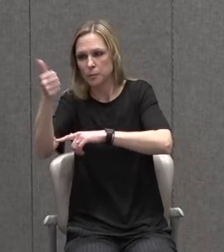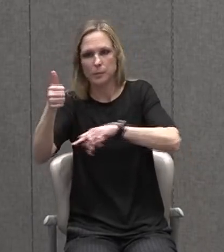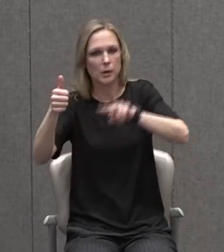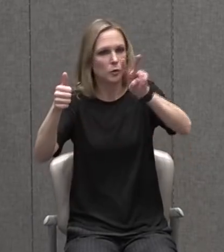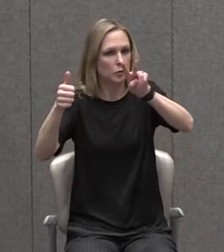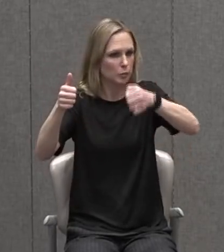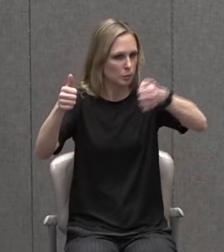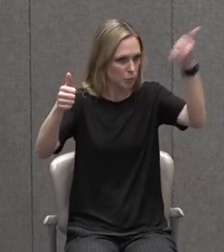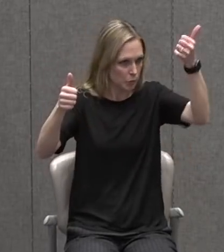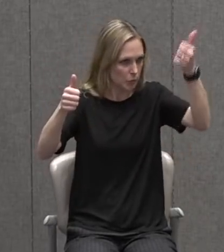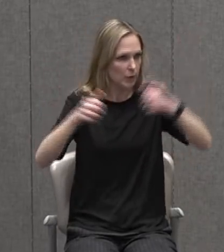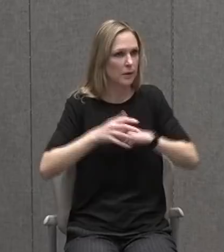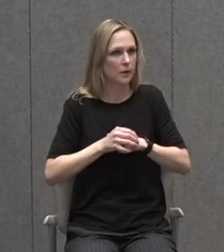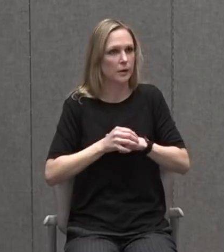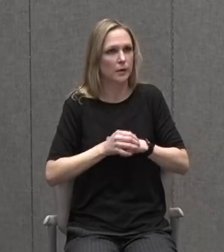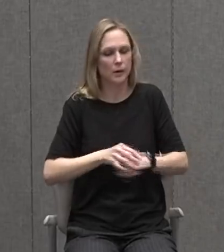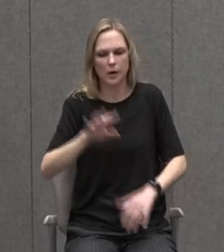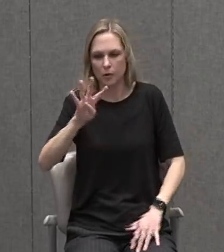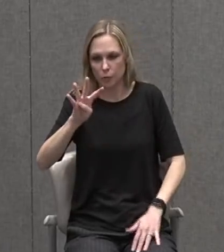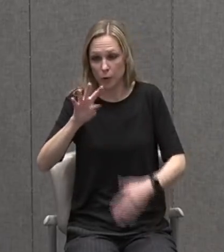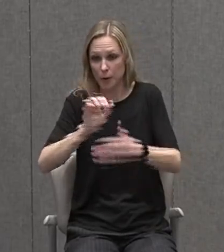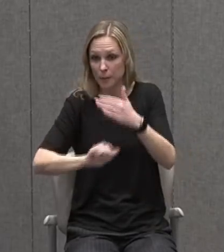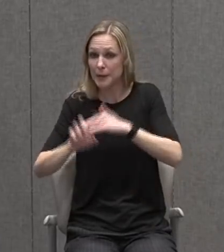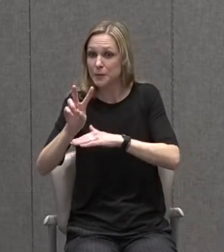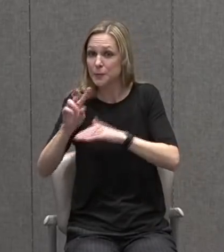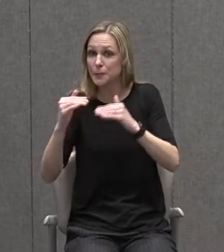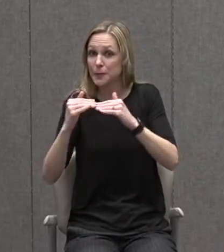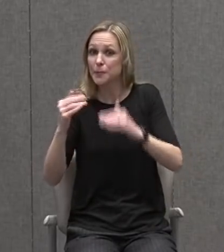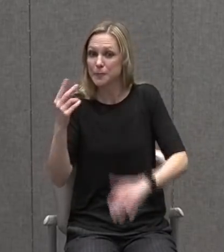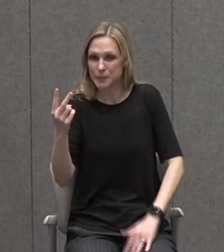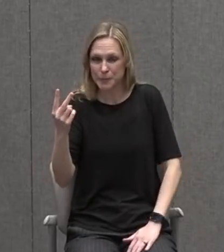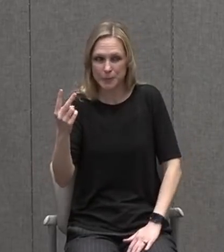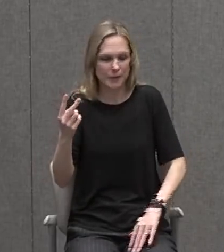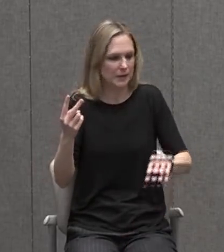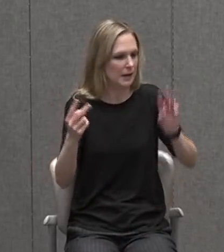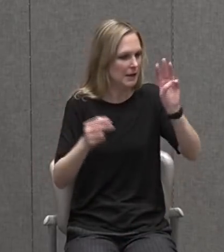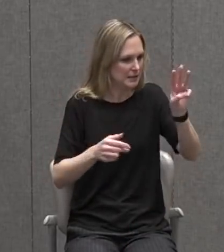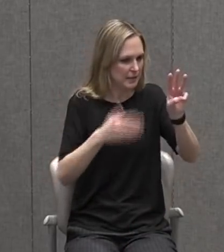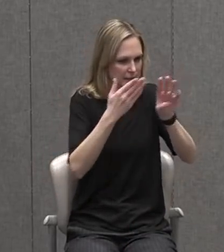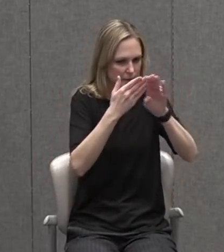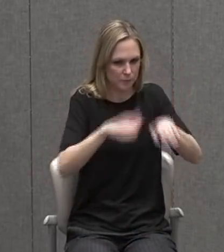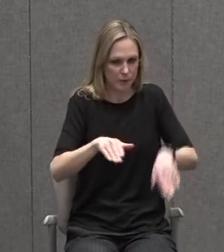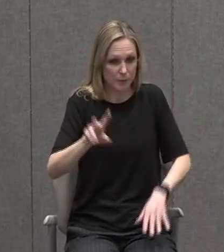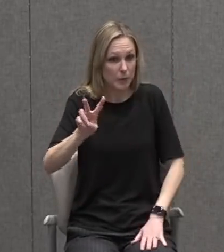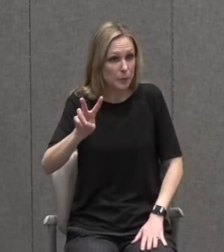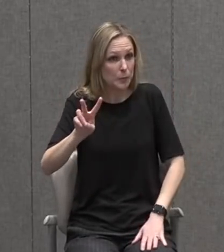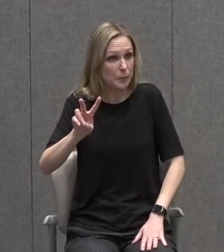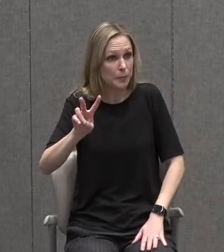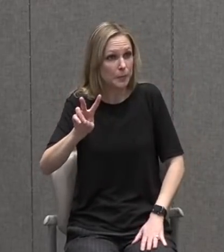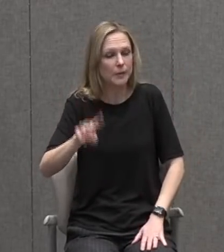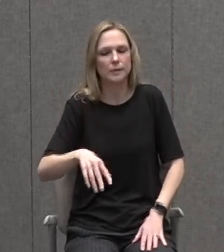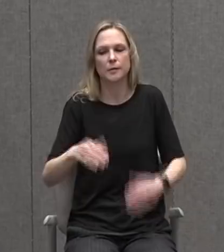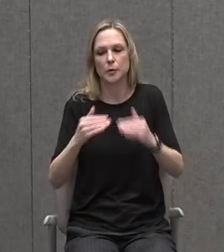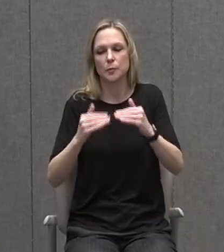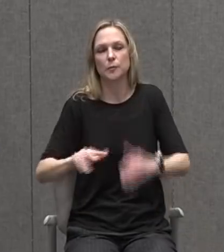four minus two is, two. Six divided by two is three.